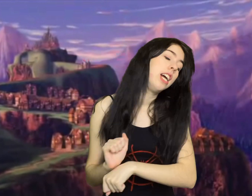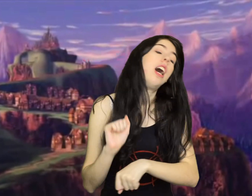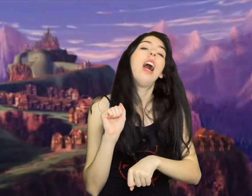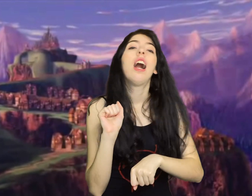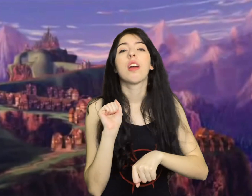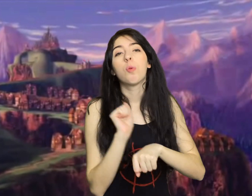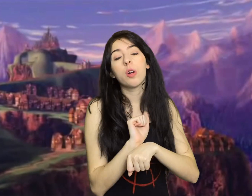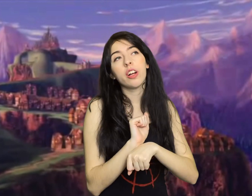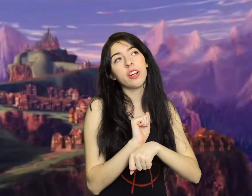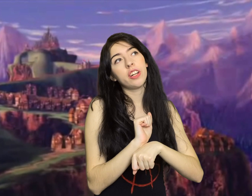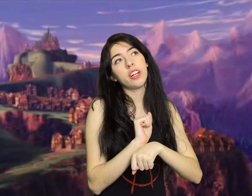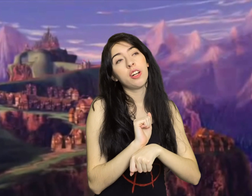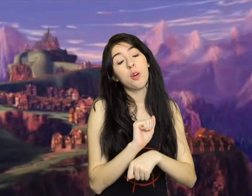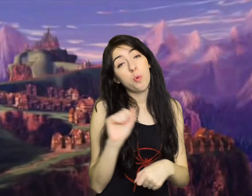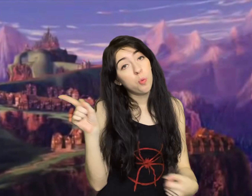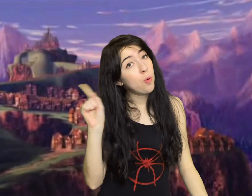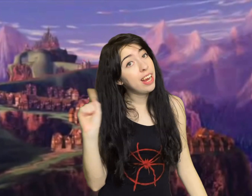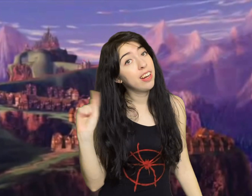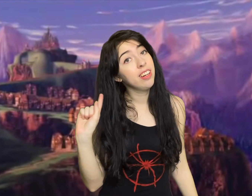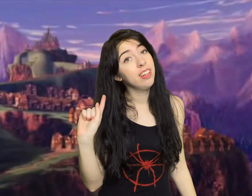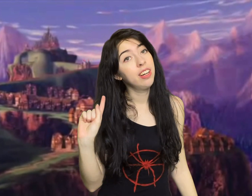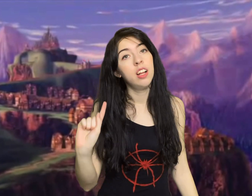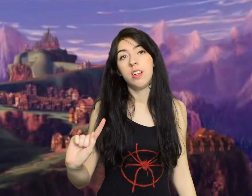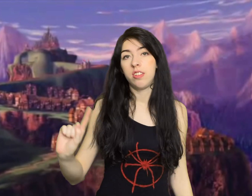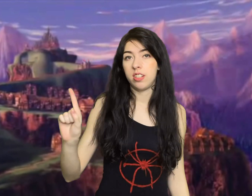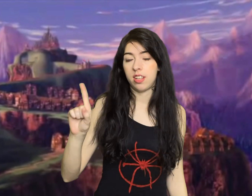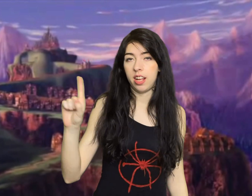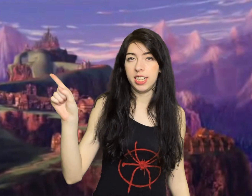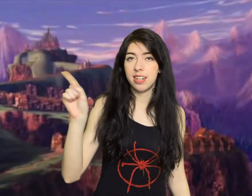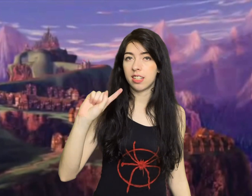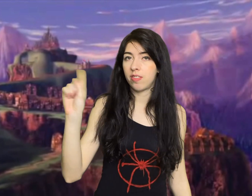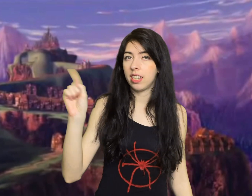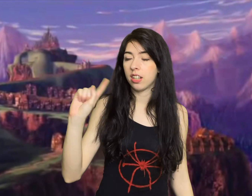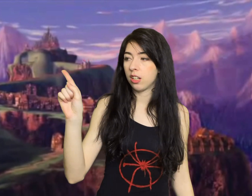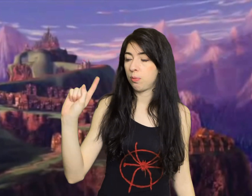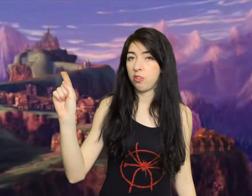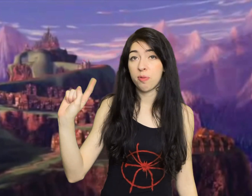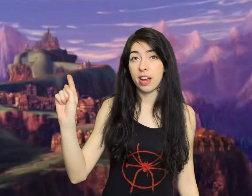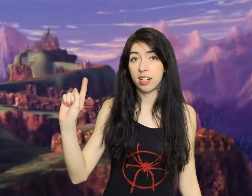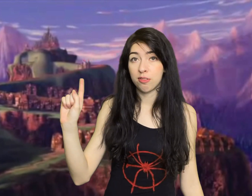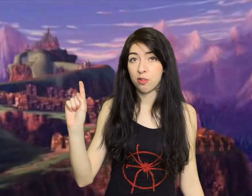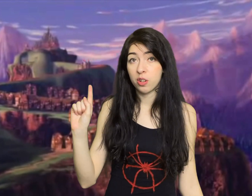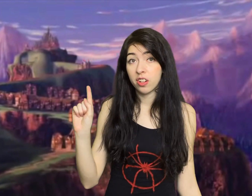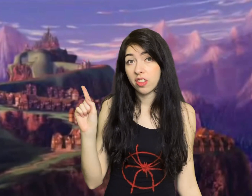I WORK WHERE which is an index finger moving back and forth